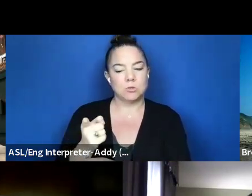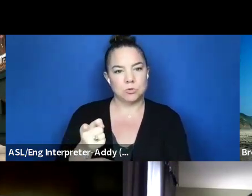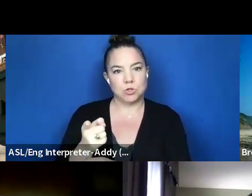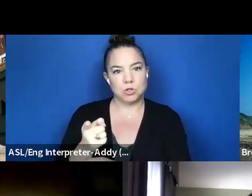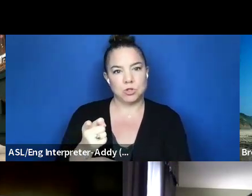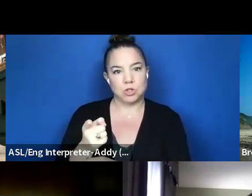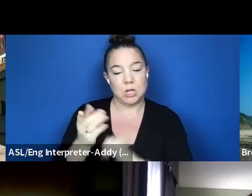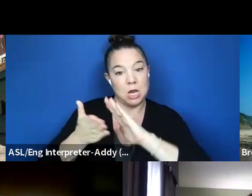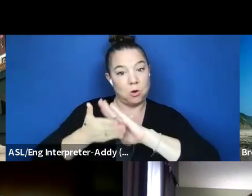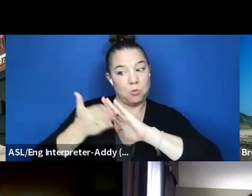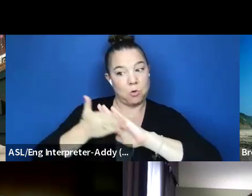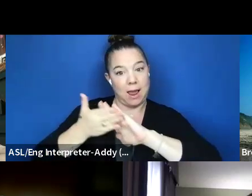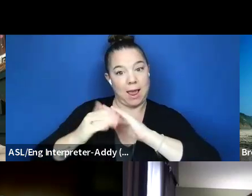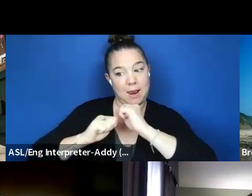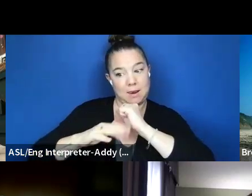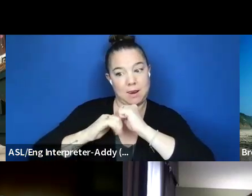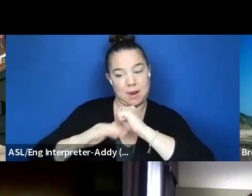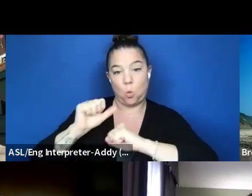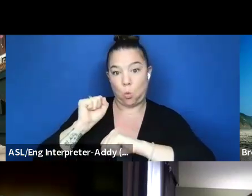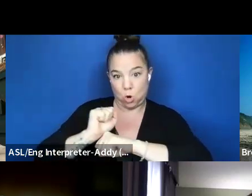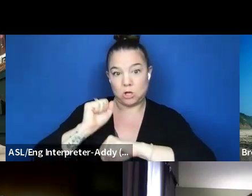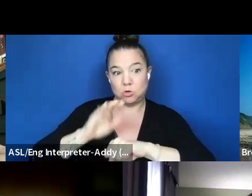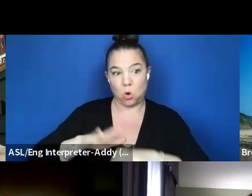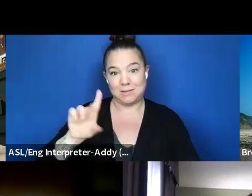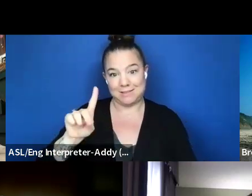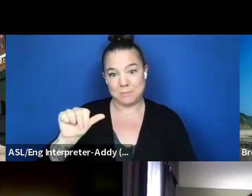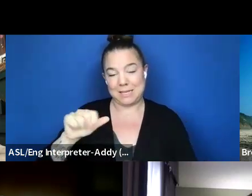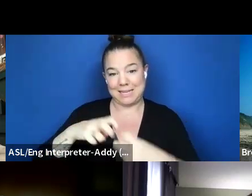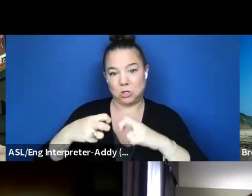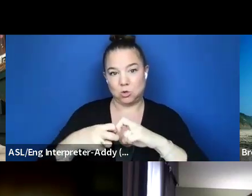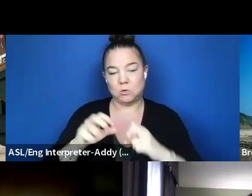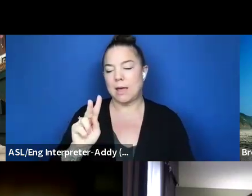Adeleigh Belyeu: and has worked on disability issues. Kathy Mcmurse Rogers.